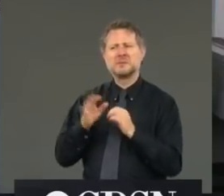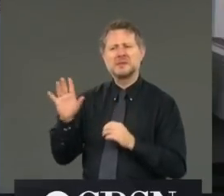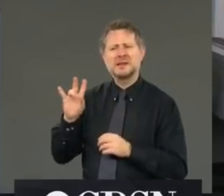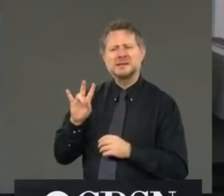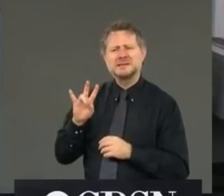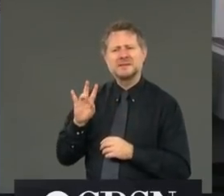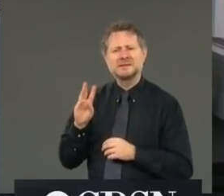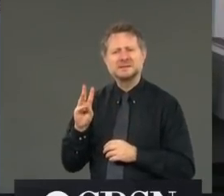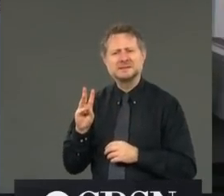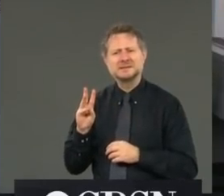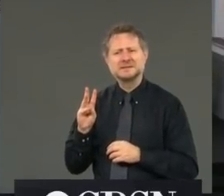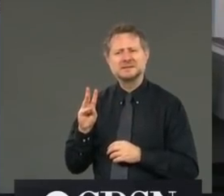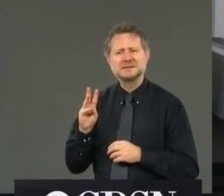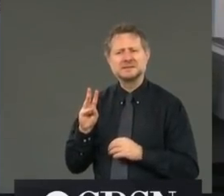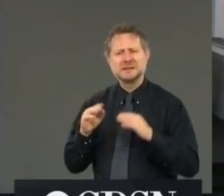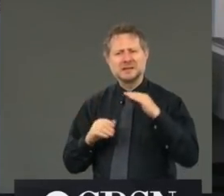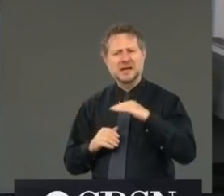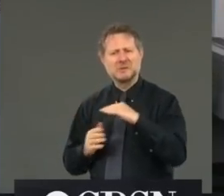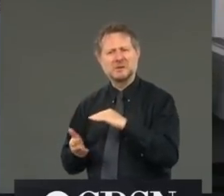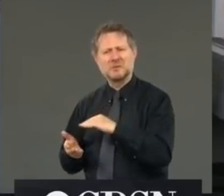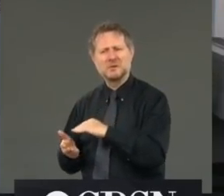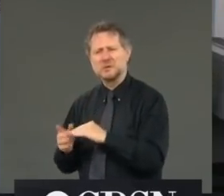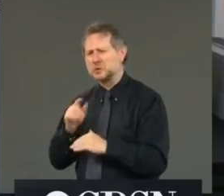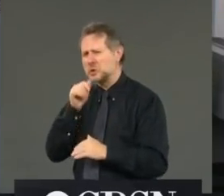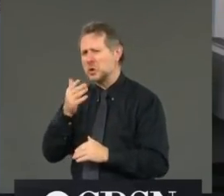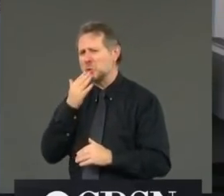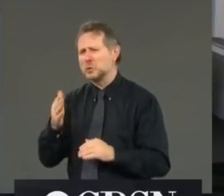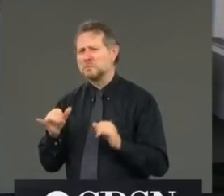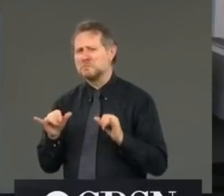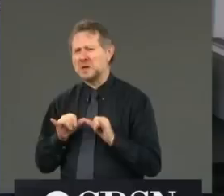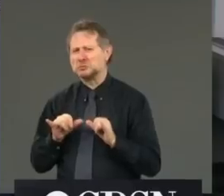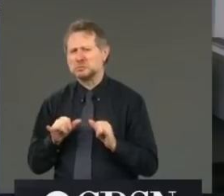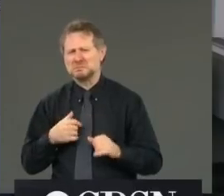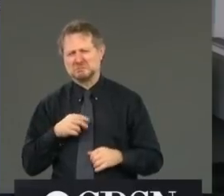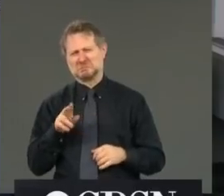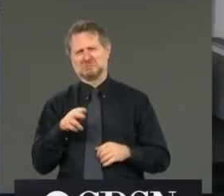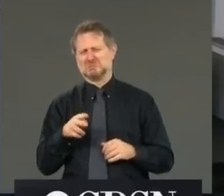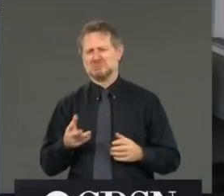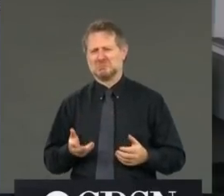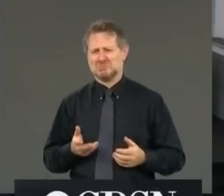BECAUSE YOU DON'T WANT ONE WAY DAY TO THROW EVERYTHING OFF. IF THE HOSPITALIZATIONS